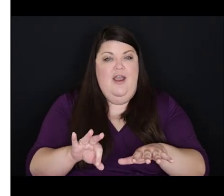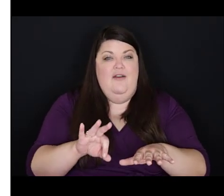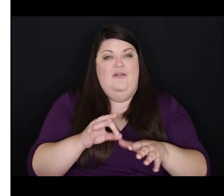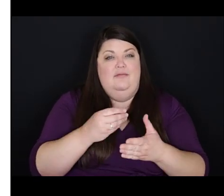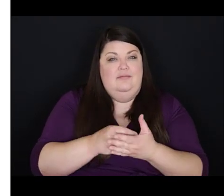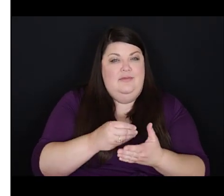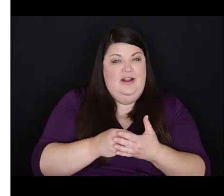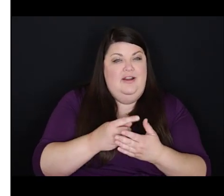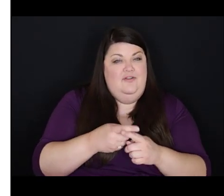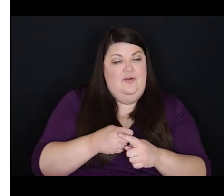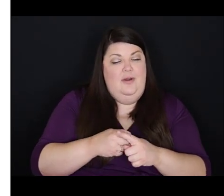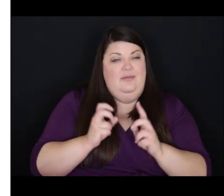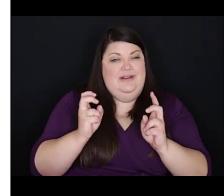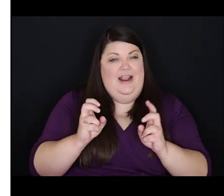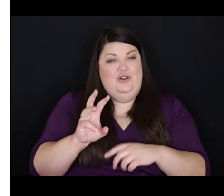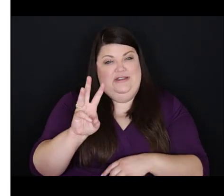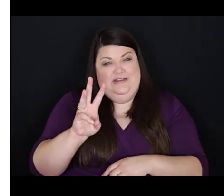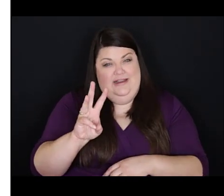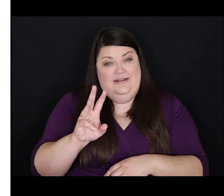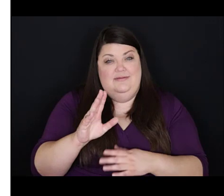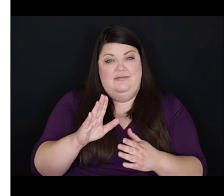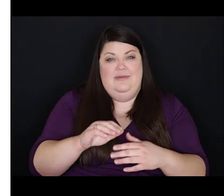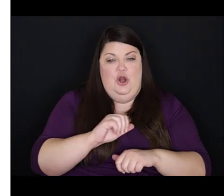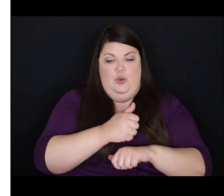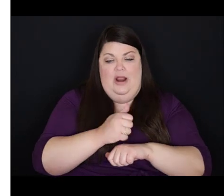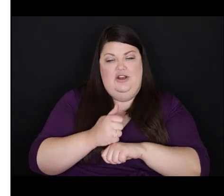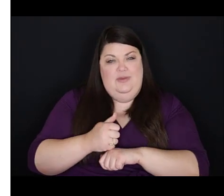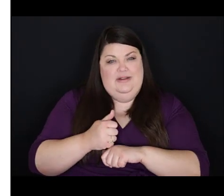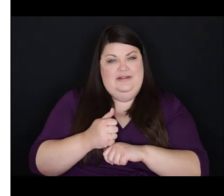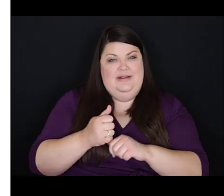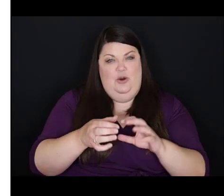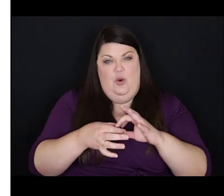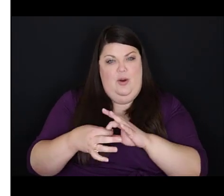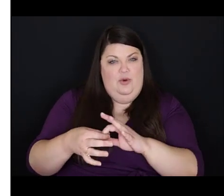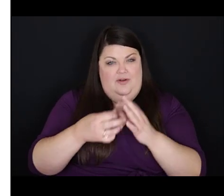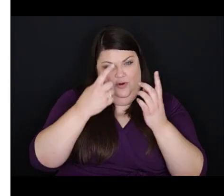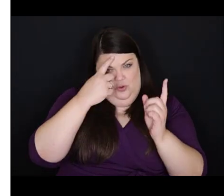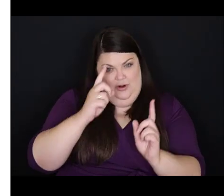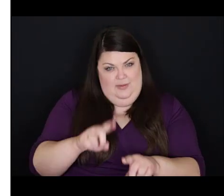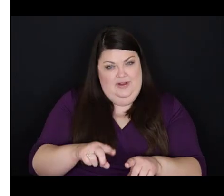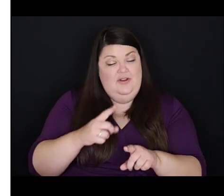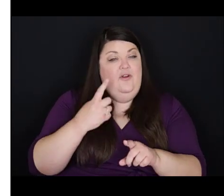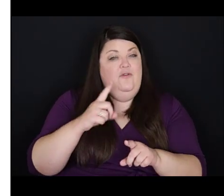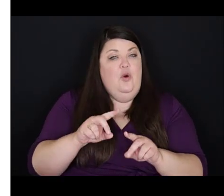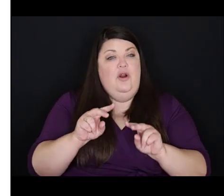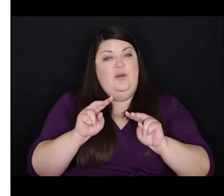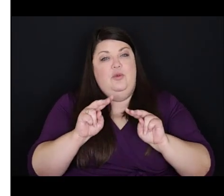and Arrangements and Cooperative Agreements for the Provision of Supported Employment Services.